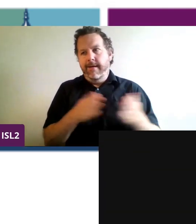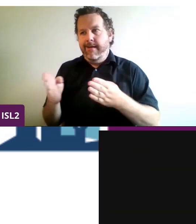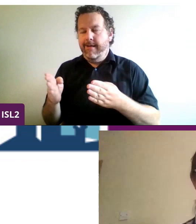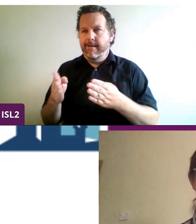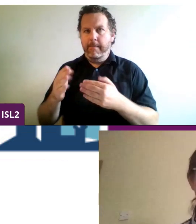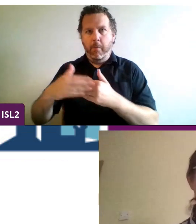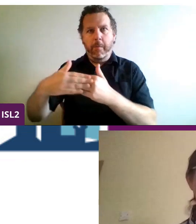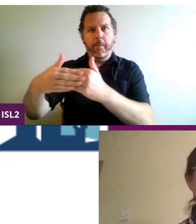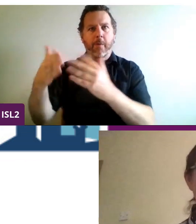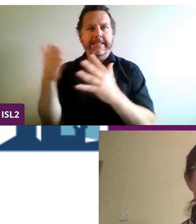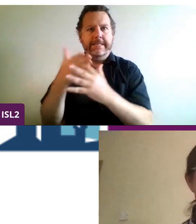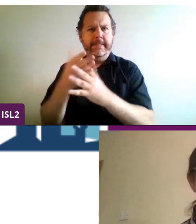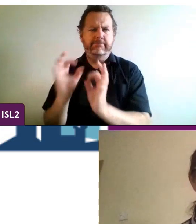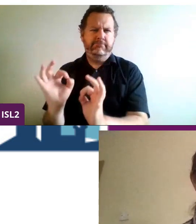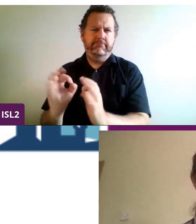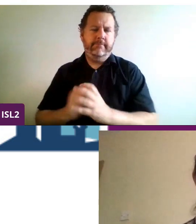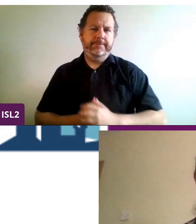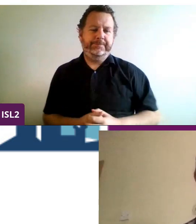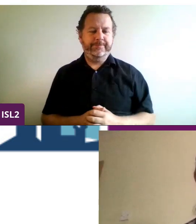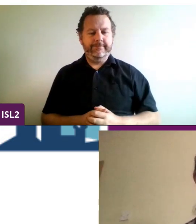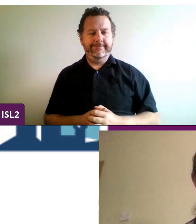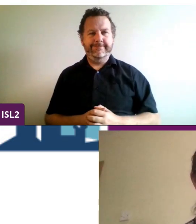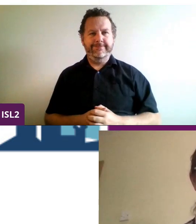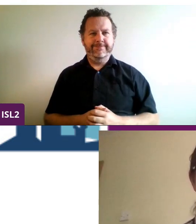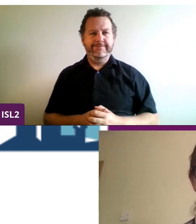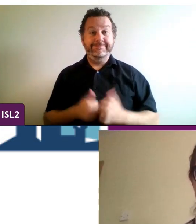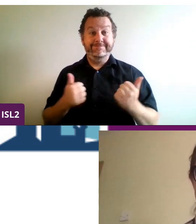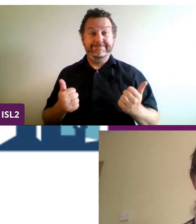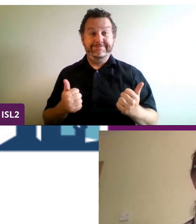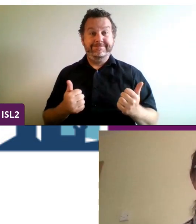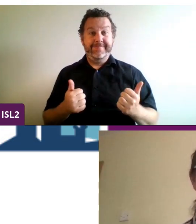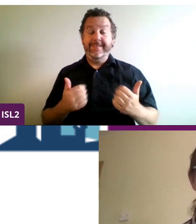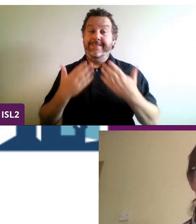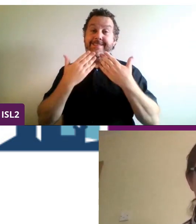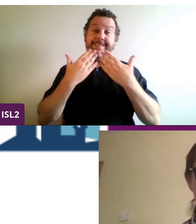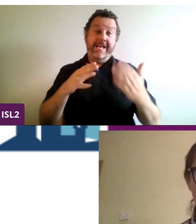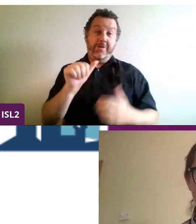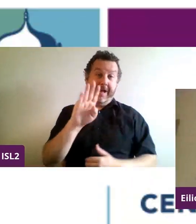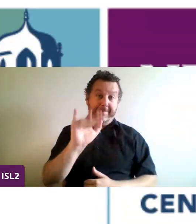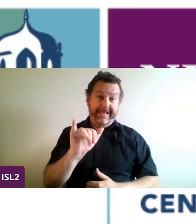That is great, thank you, Abigail. Next and final question from me